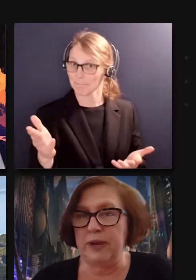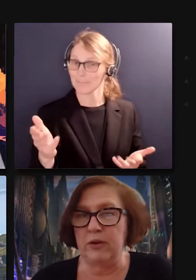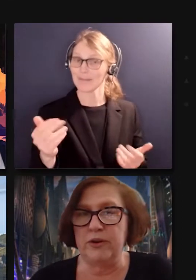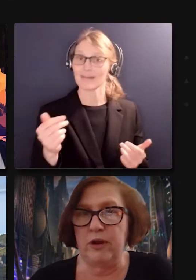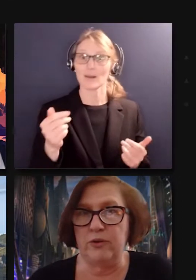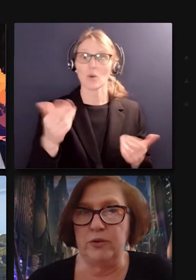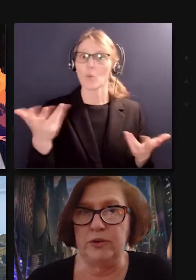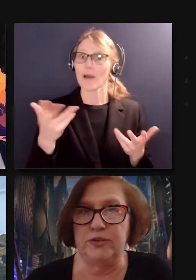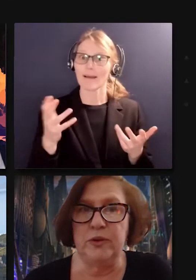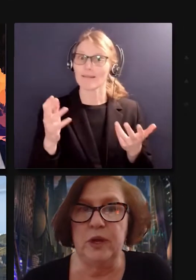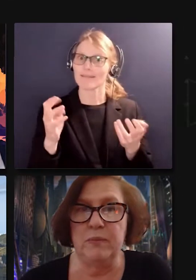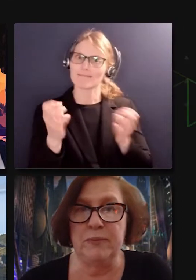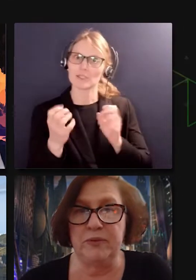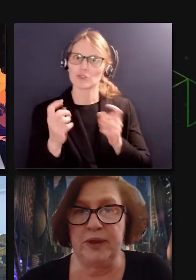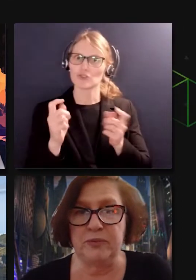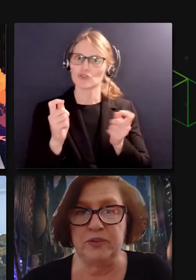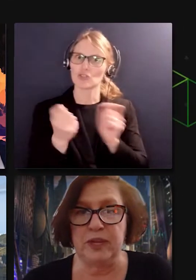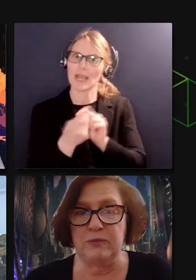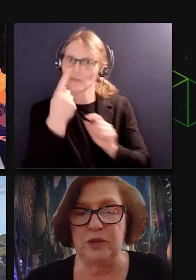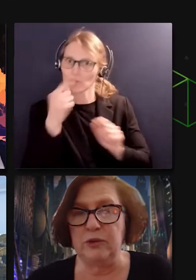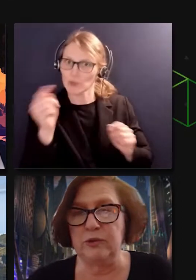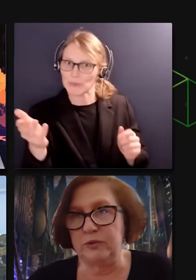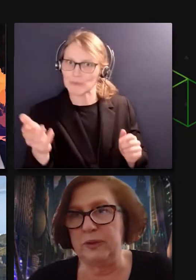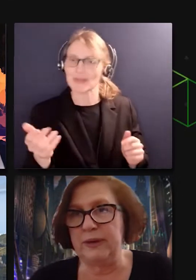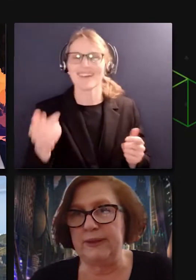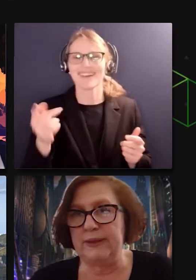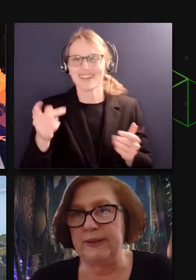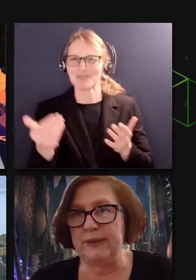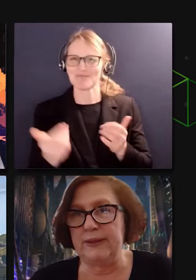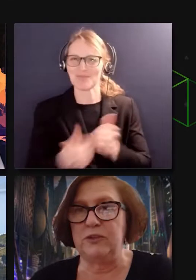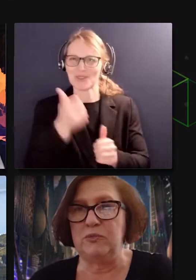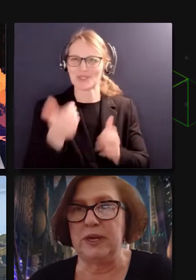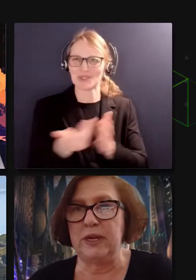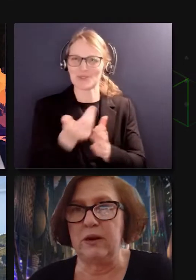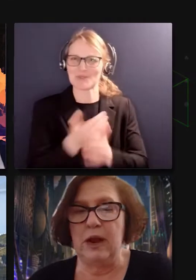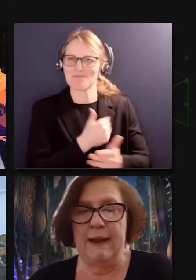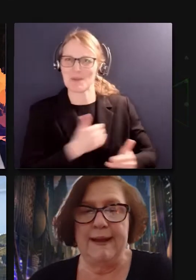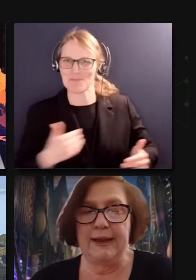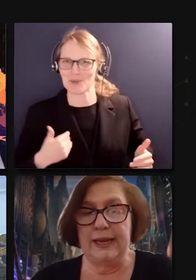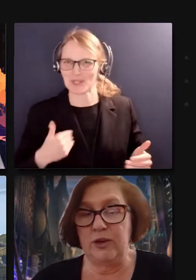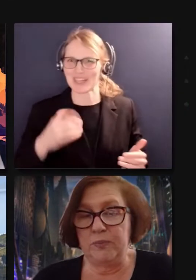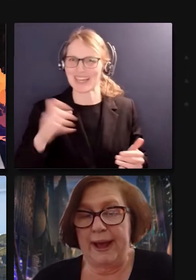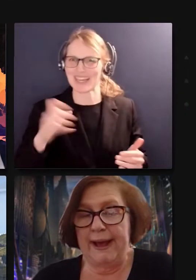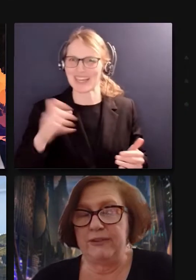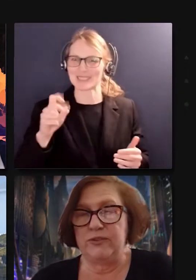again being our newest member of Xbox Game Studios. But in that six months you've been here and in your past,